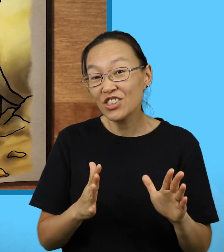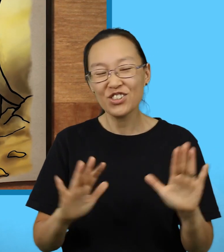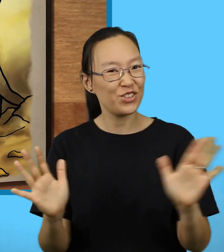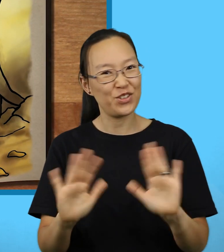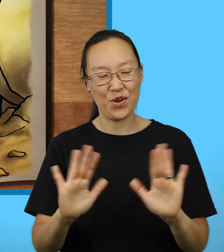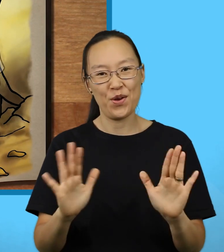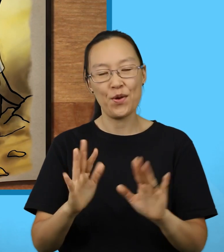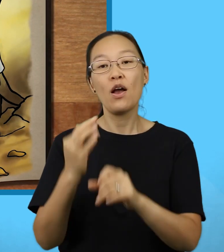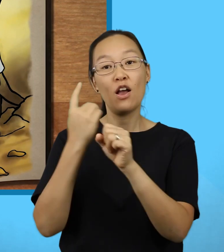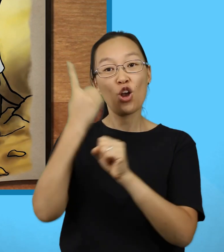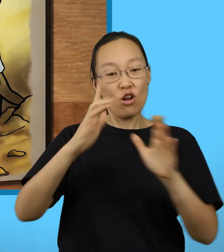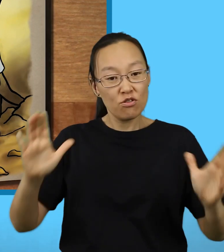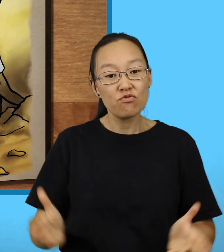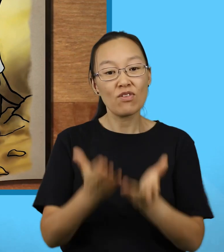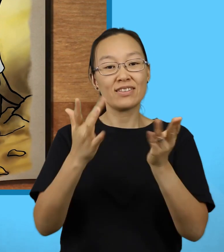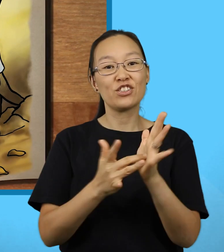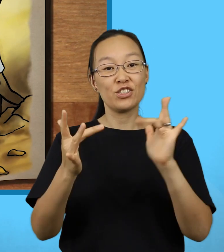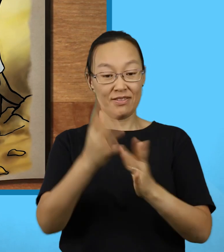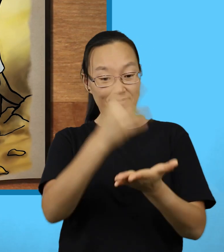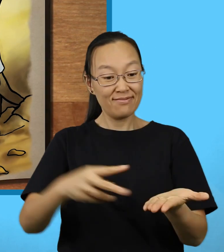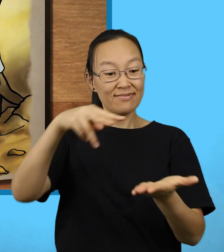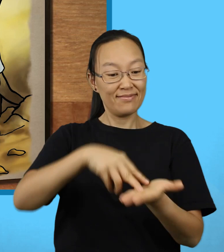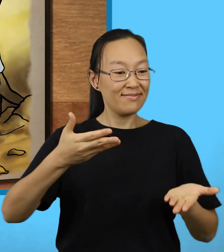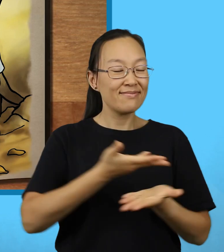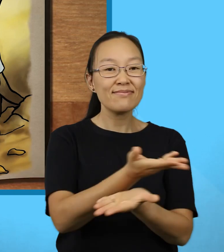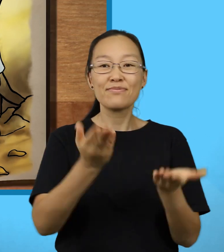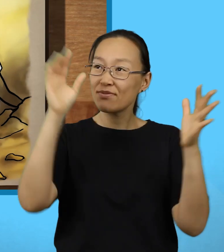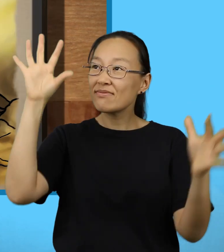'cause God raised Him up so we can be friends.